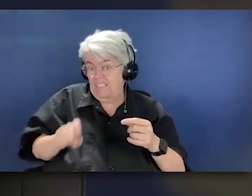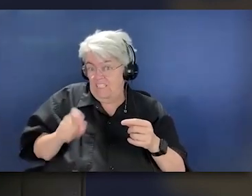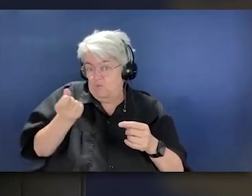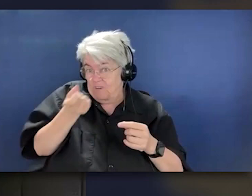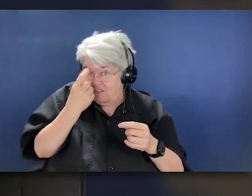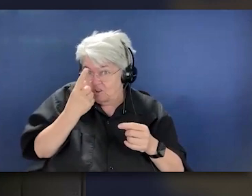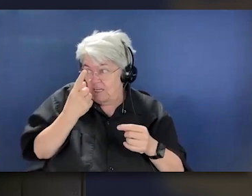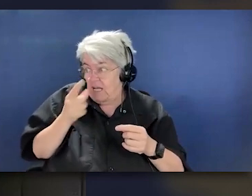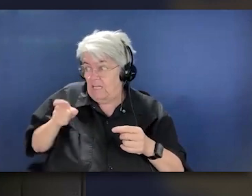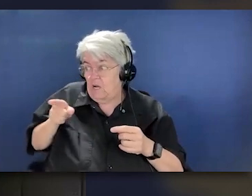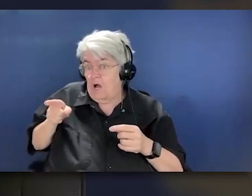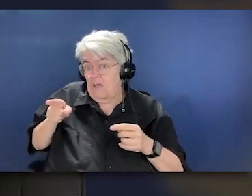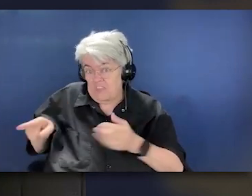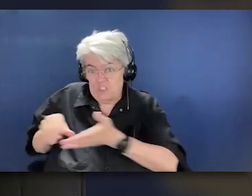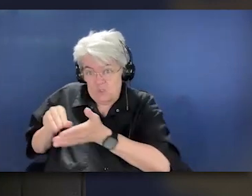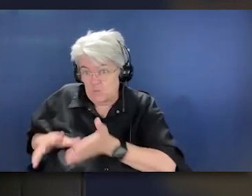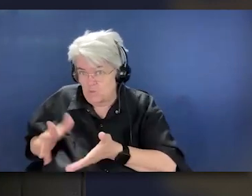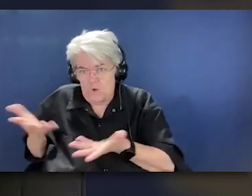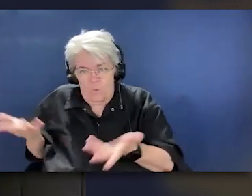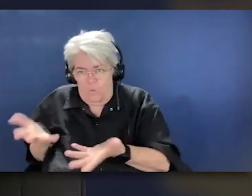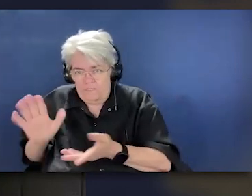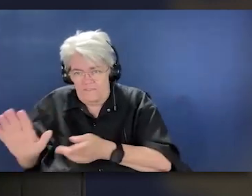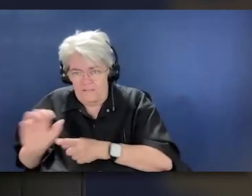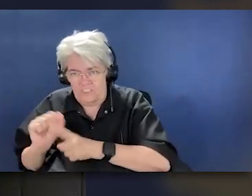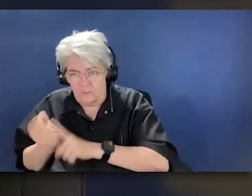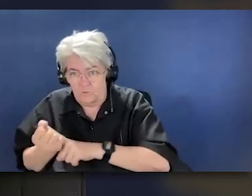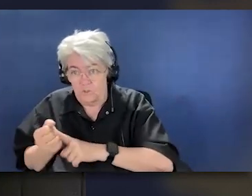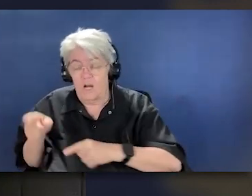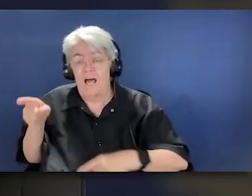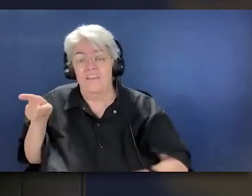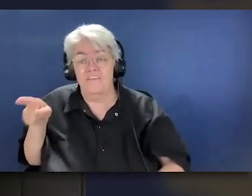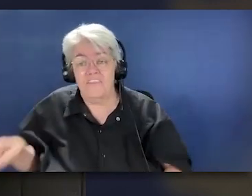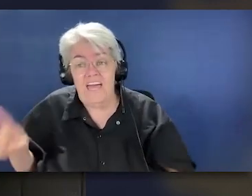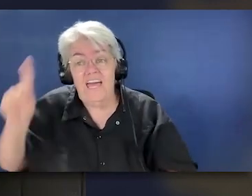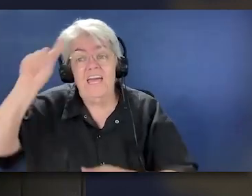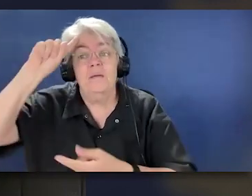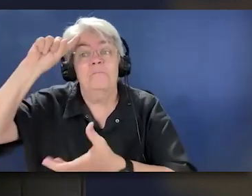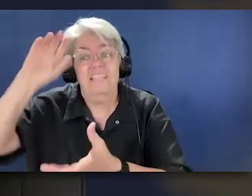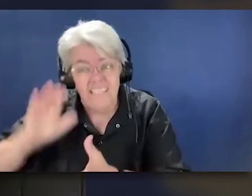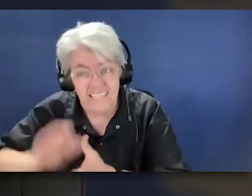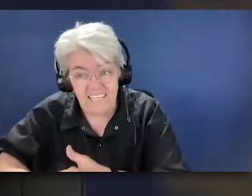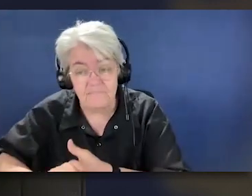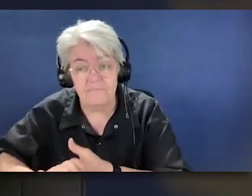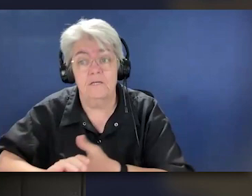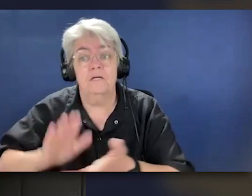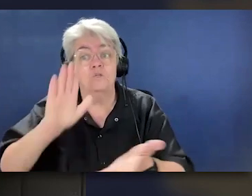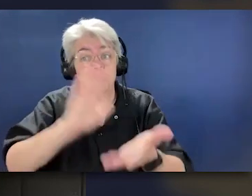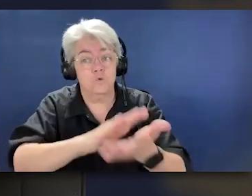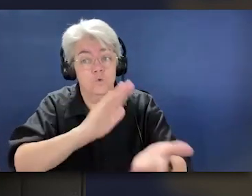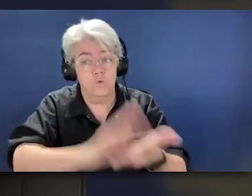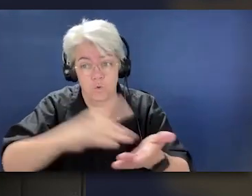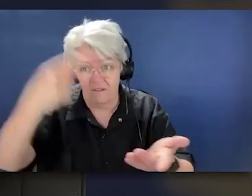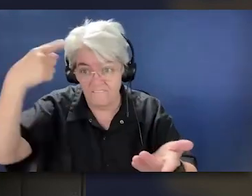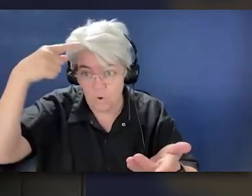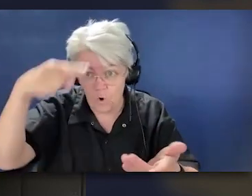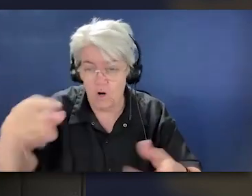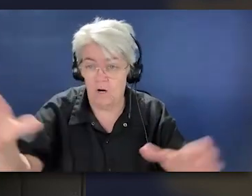are in and approach it with care. They believe that they’re there to get a credential. Our job,